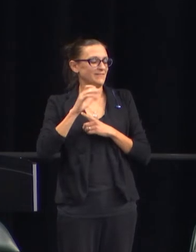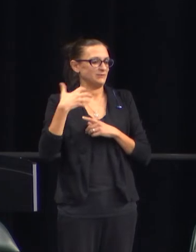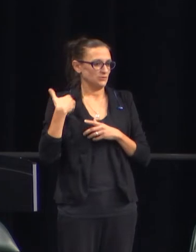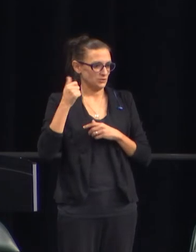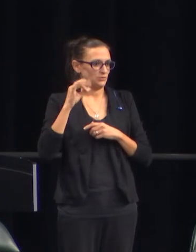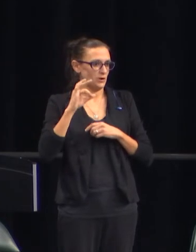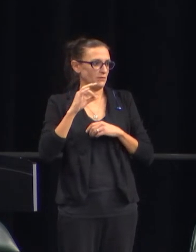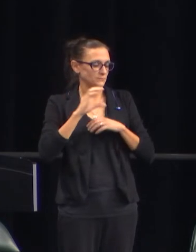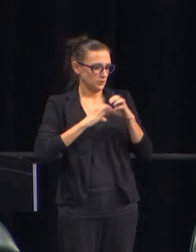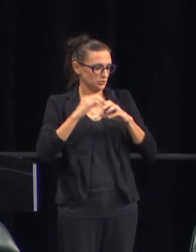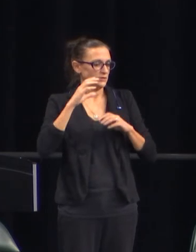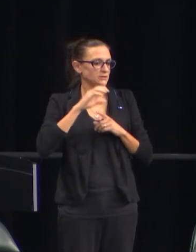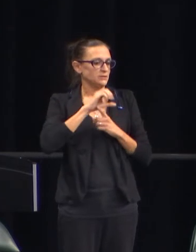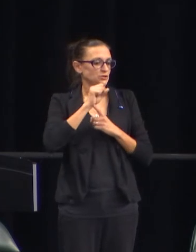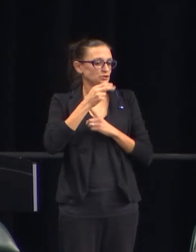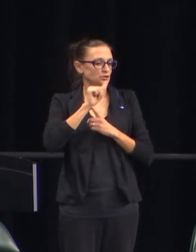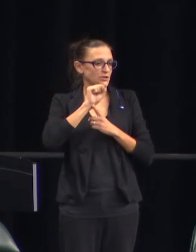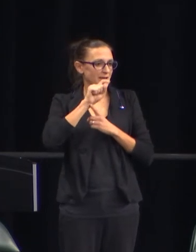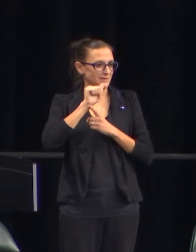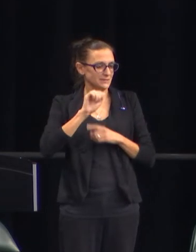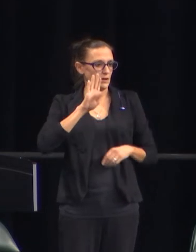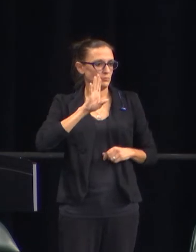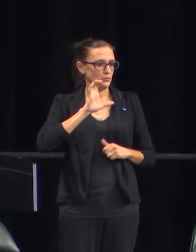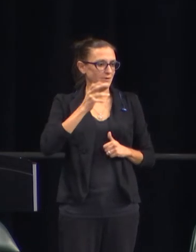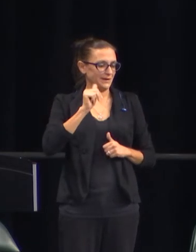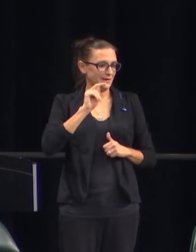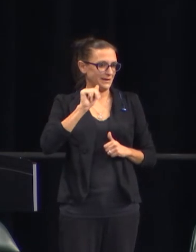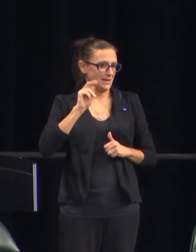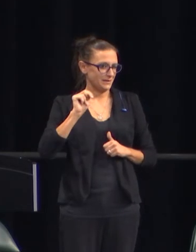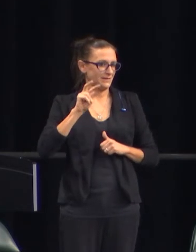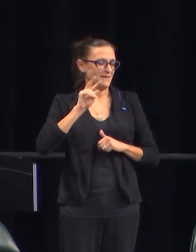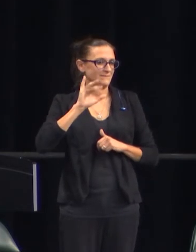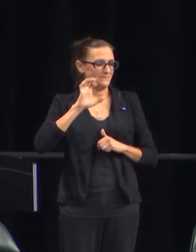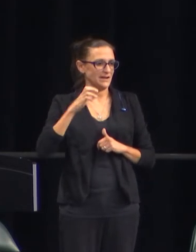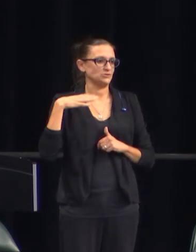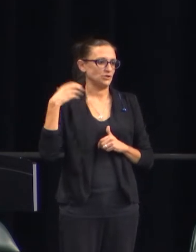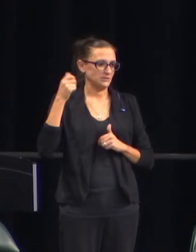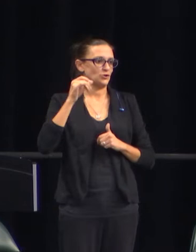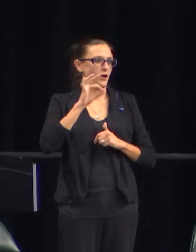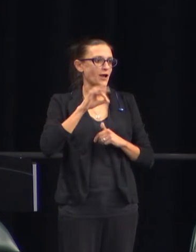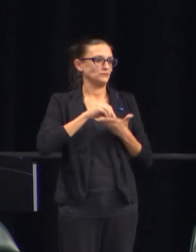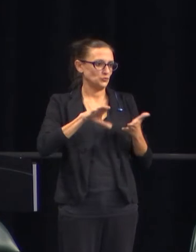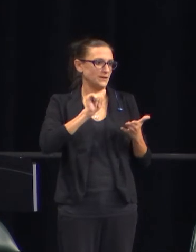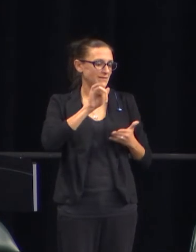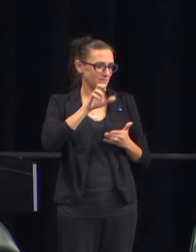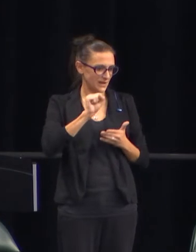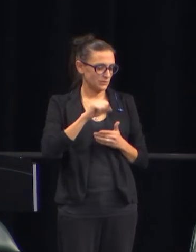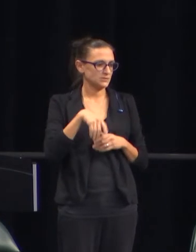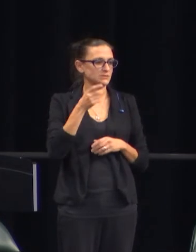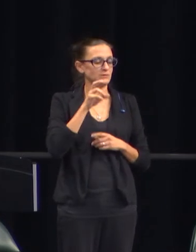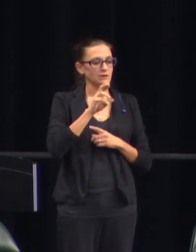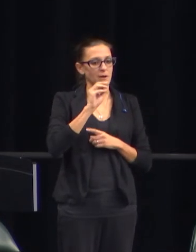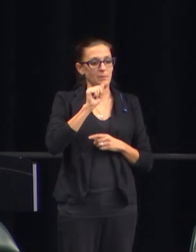Dr. Shasta Buchanan, Vice Chancellor of Student Affairs. Dr. Mary Harris,